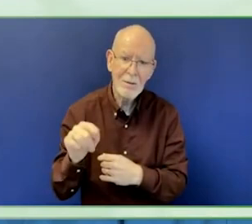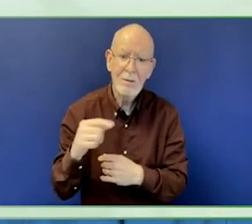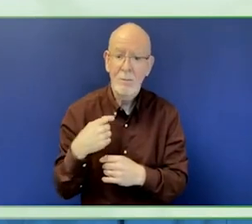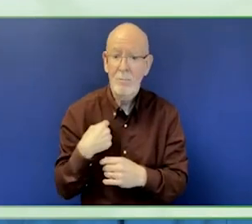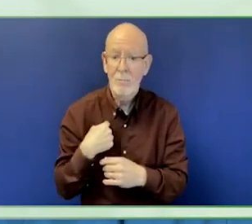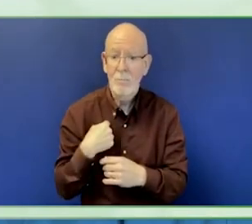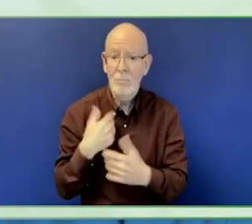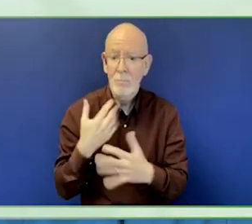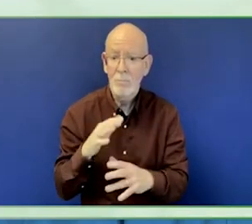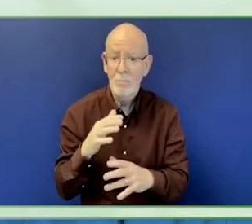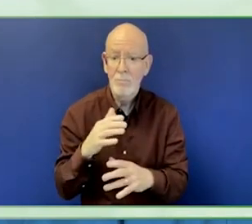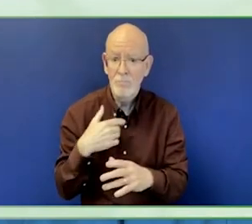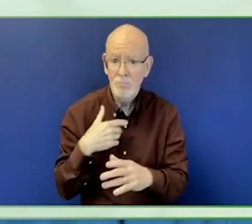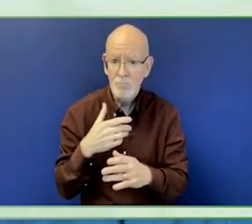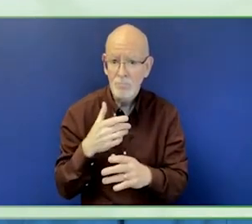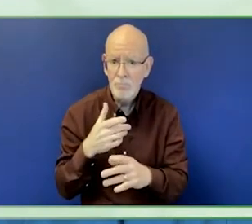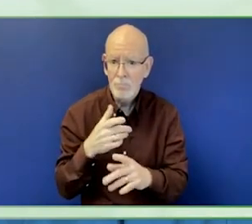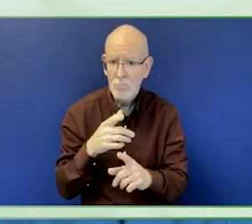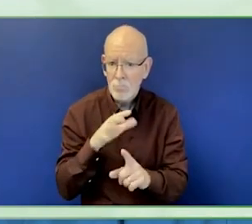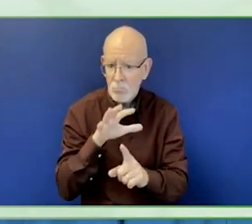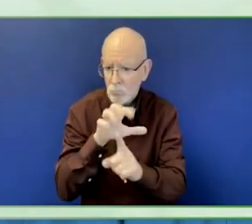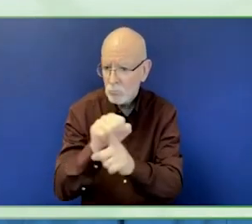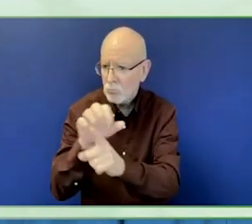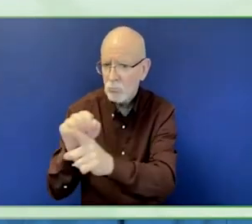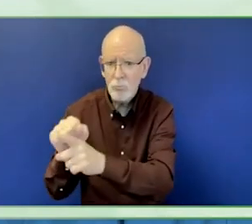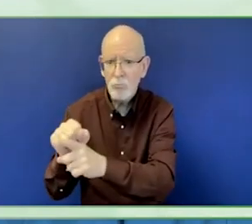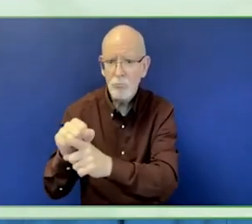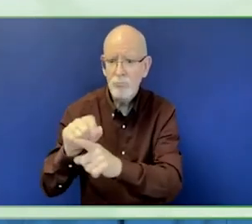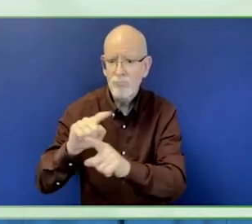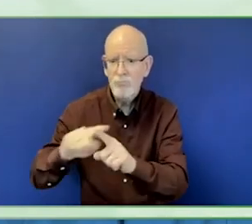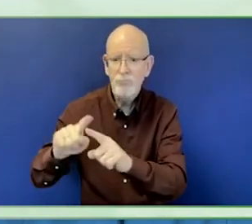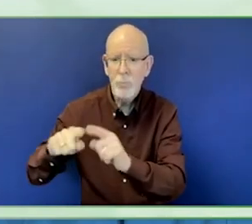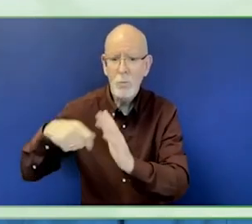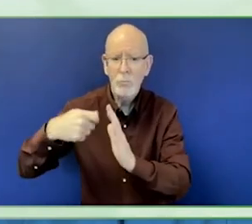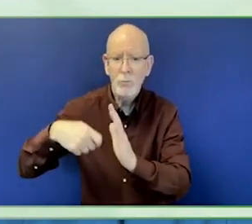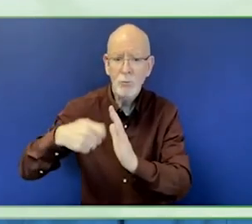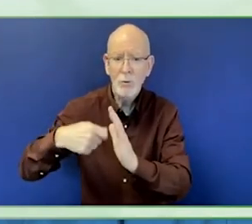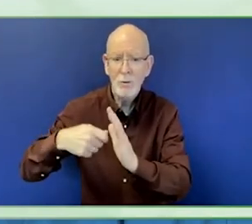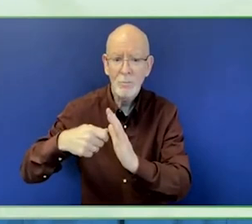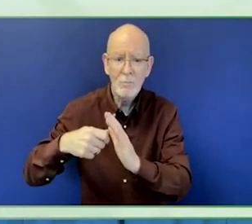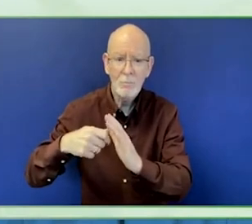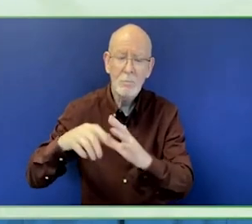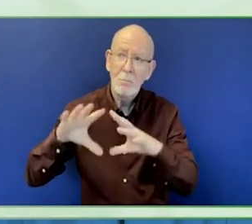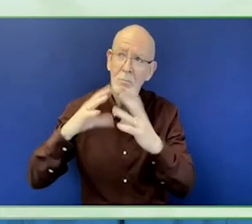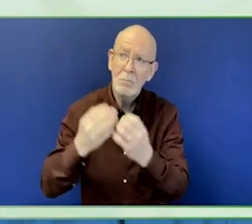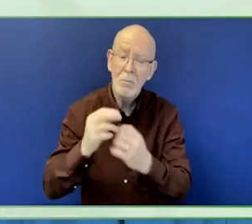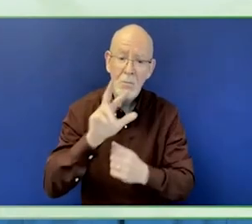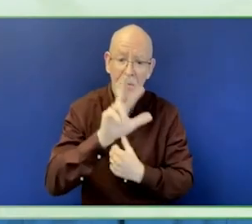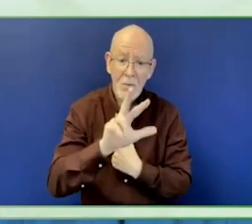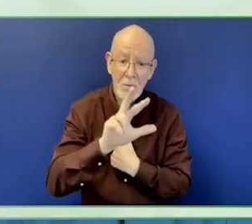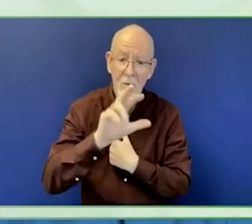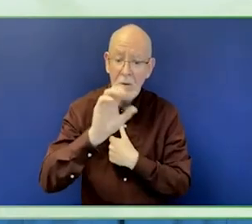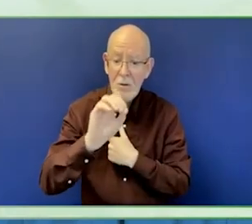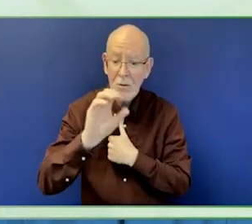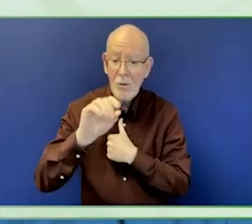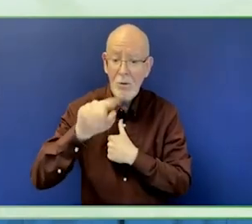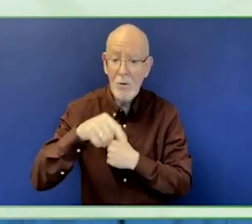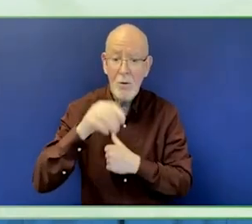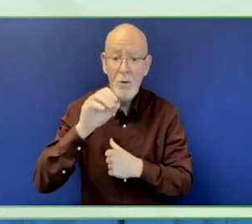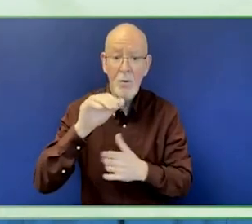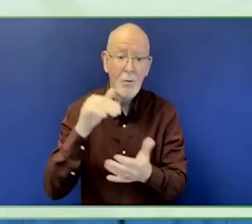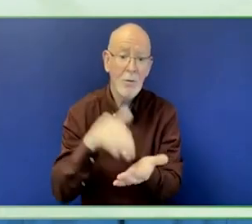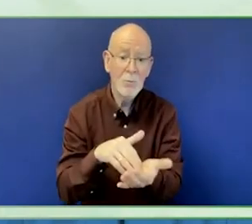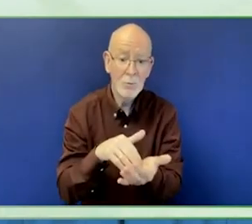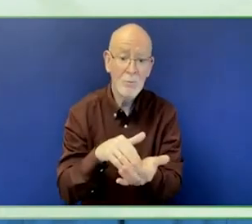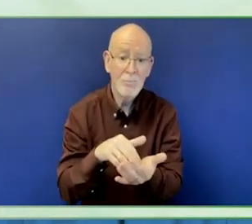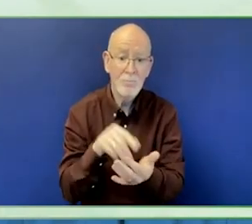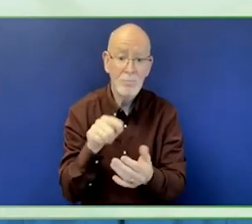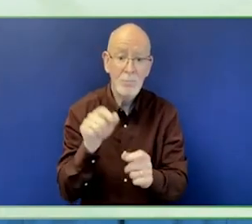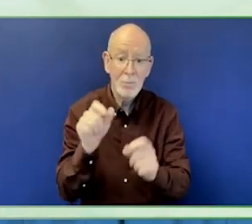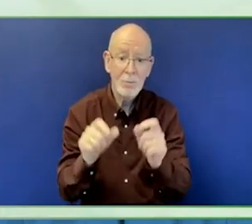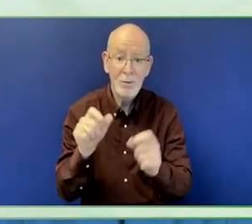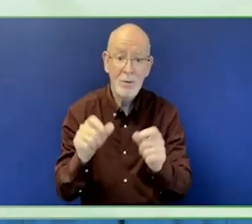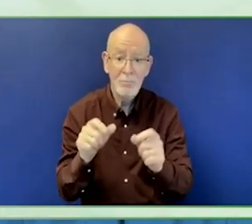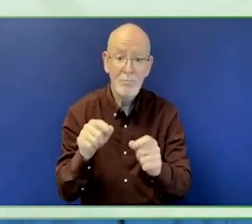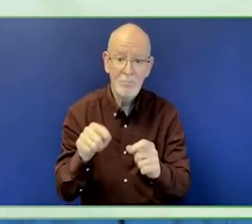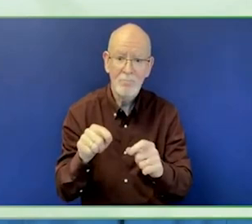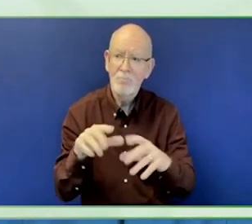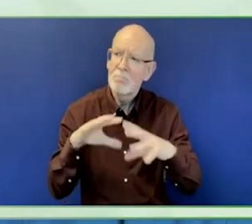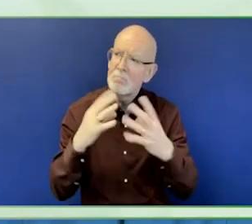We are the only one in Turkey with such a program and with this number